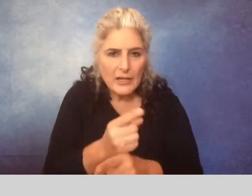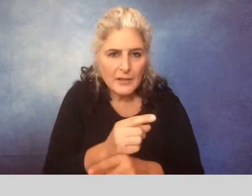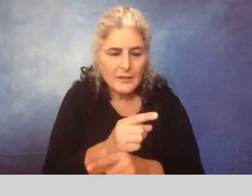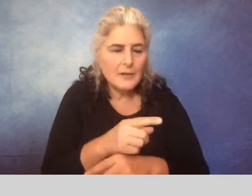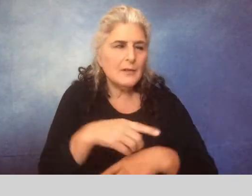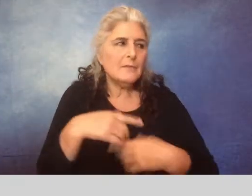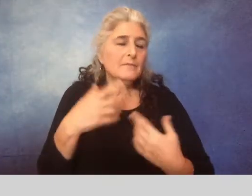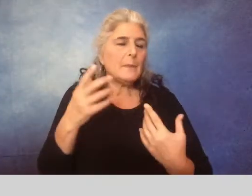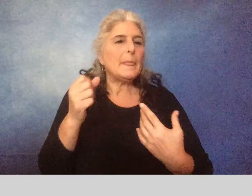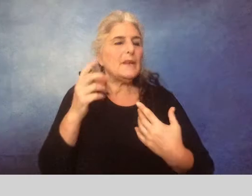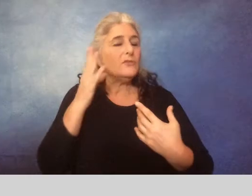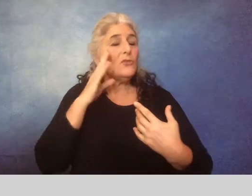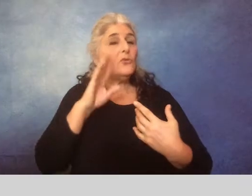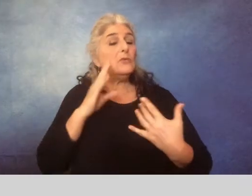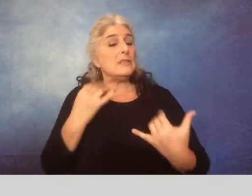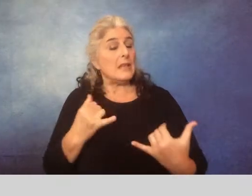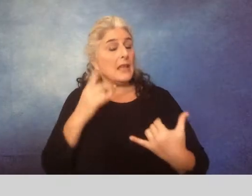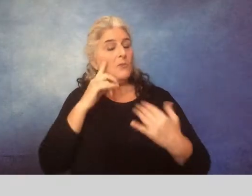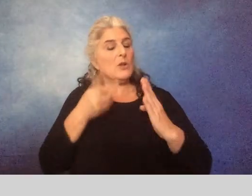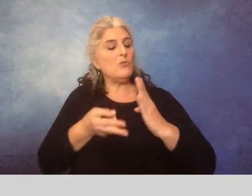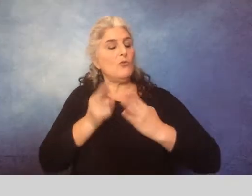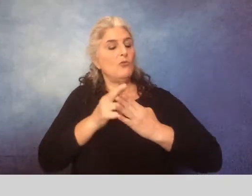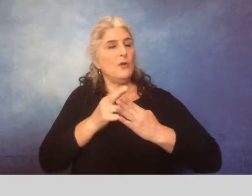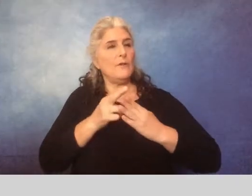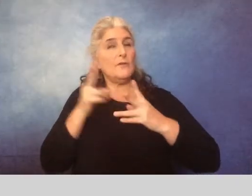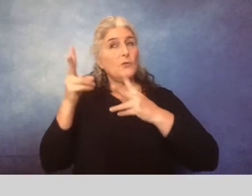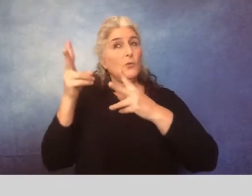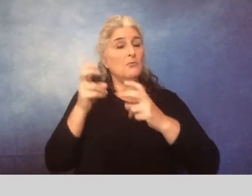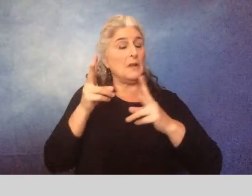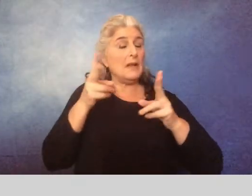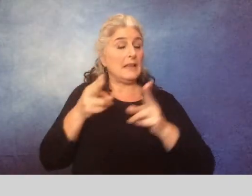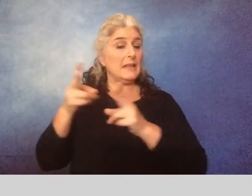So we're gonna be reviewing clips from the media of hacking scenes,